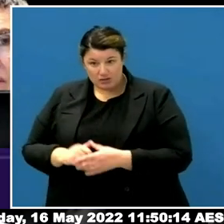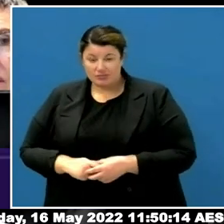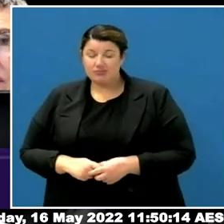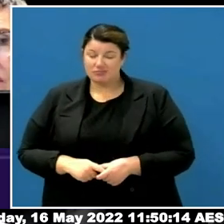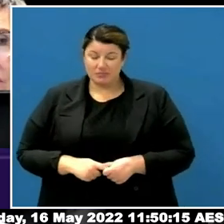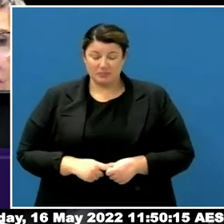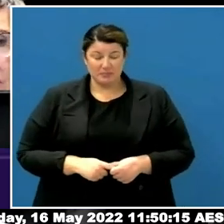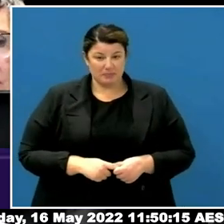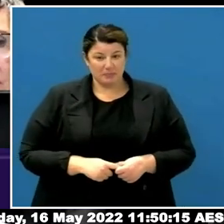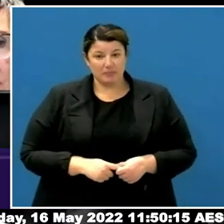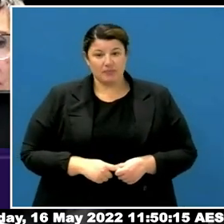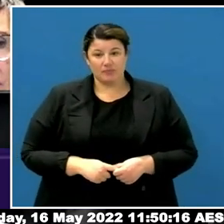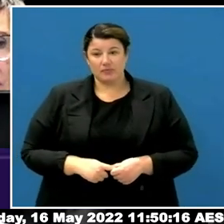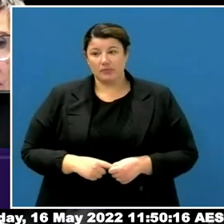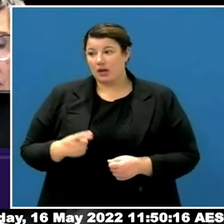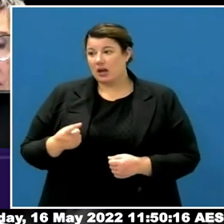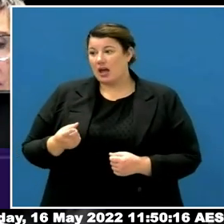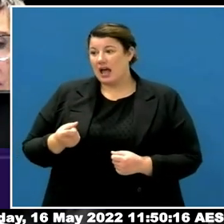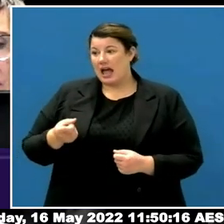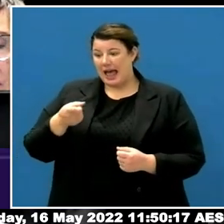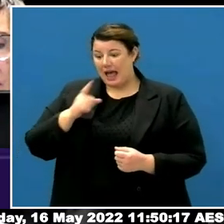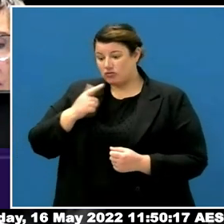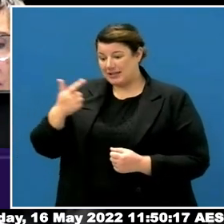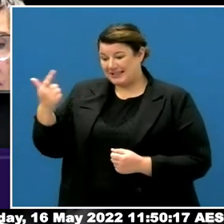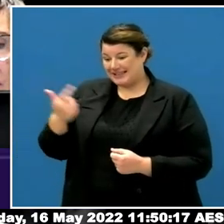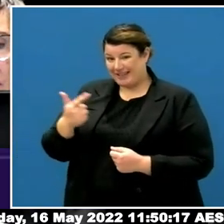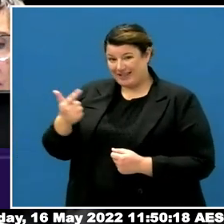Alright. And is it the case the $117,000 figure that's referred to on the